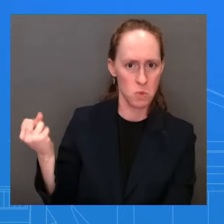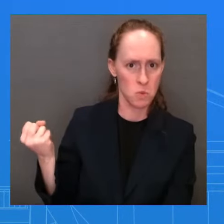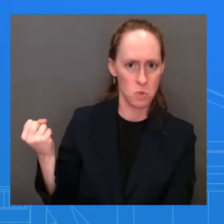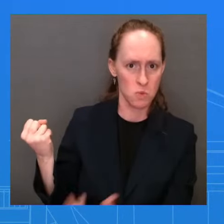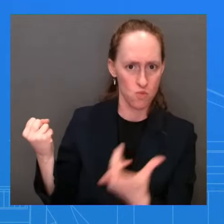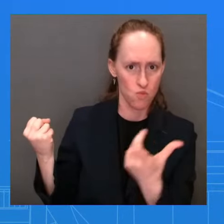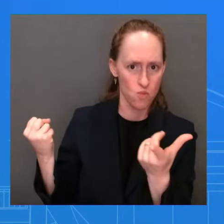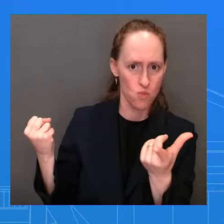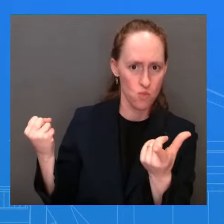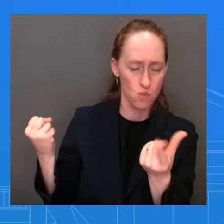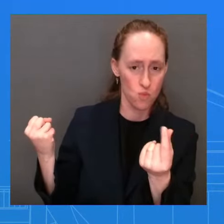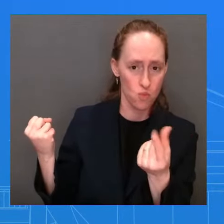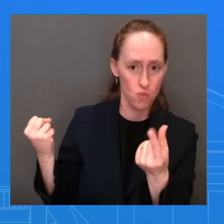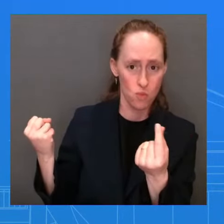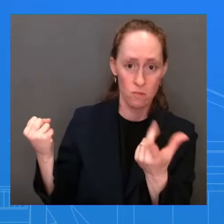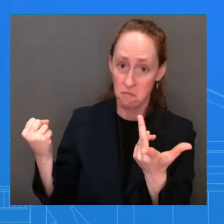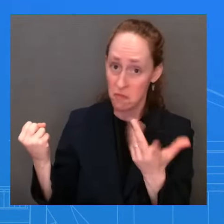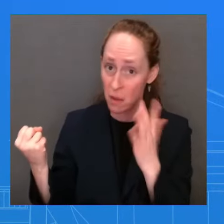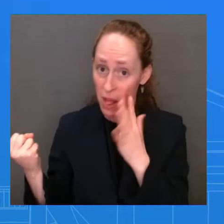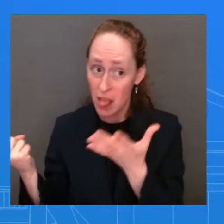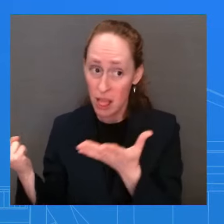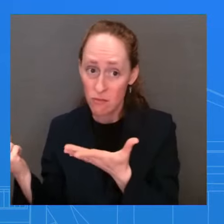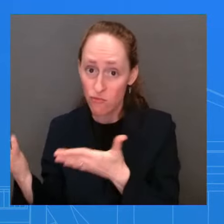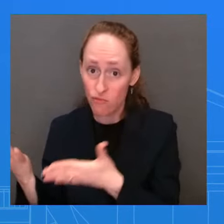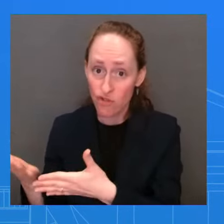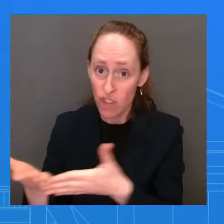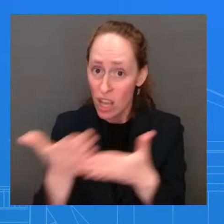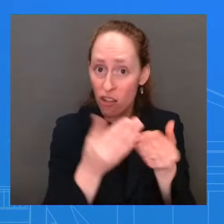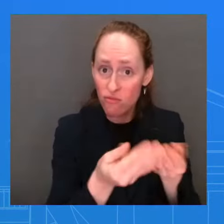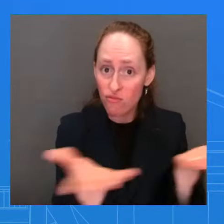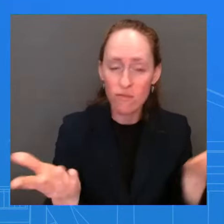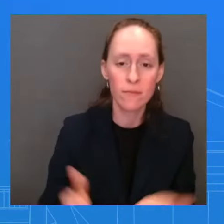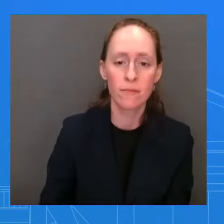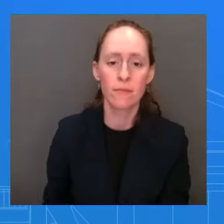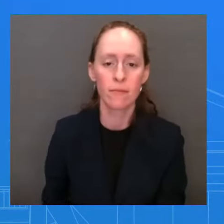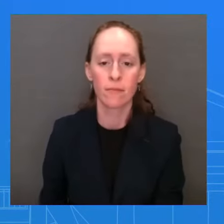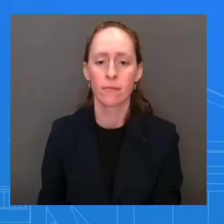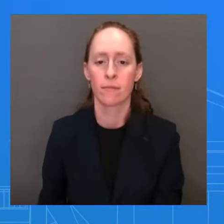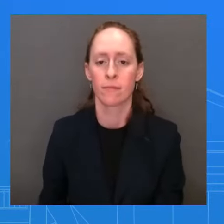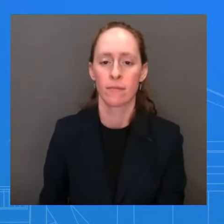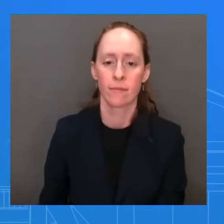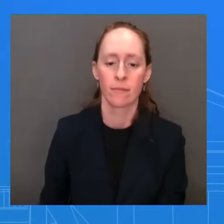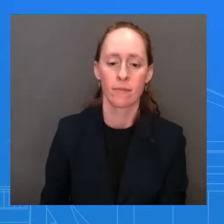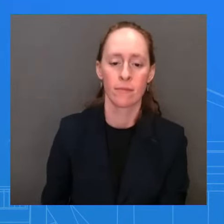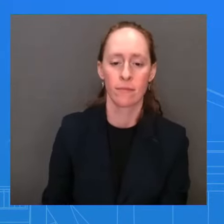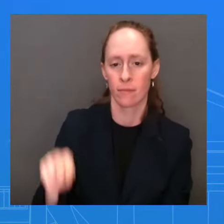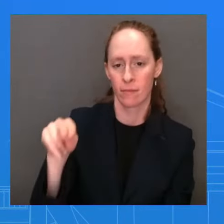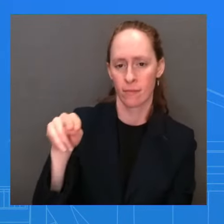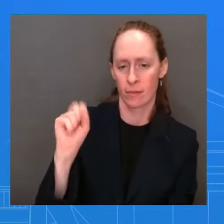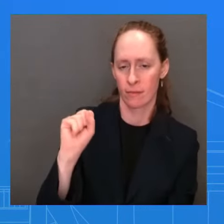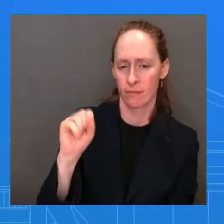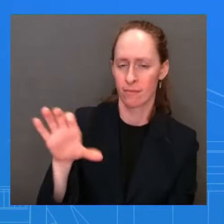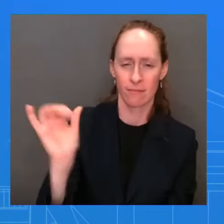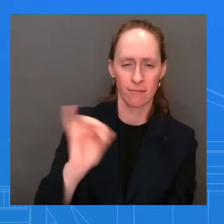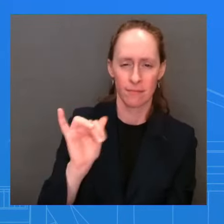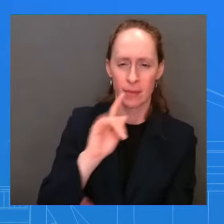said here yesterday. I'm not going to get ahead of the two leaders having a discussion. There's going to be a backgrounder just to give a little bit more color